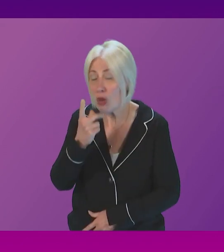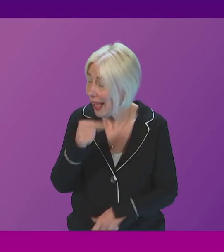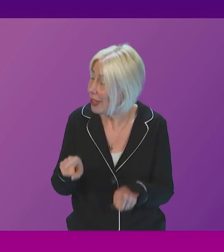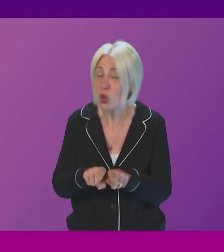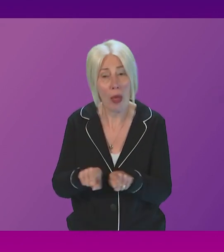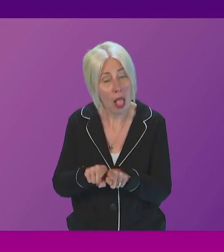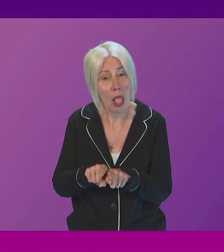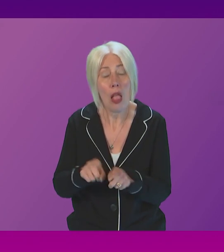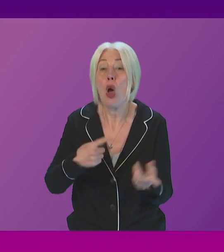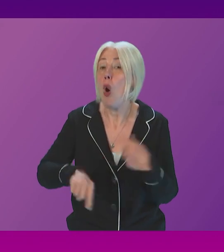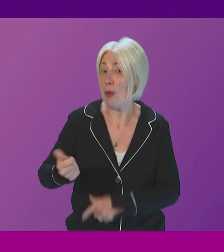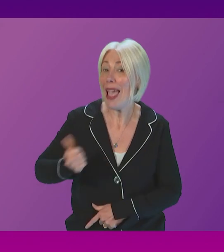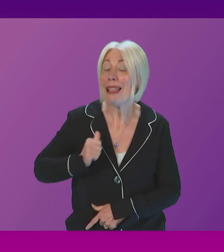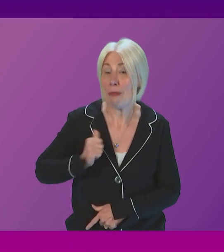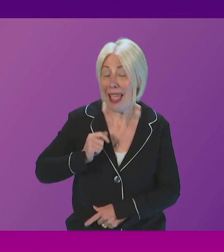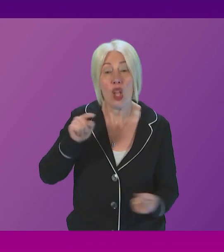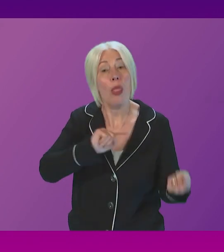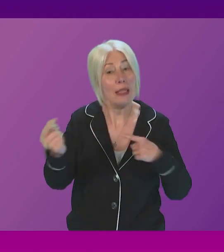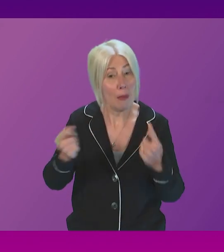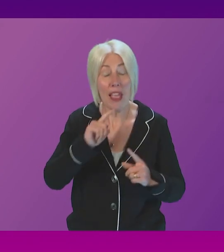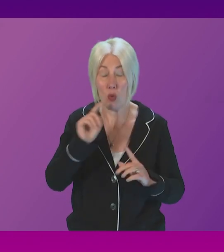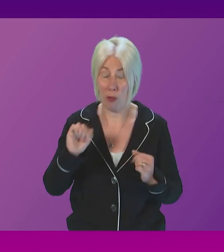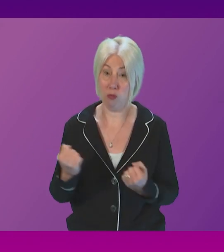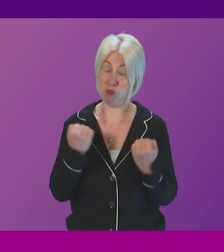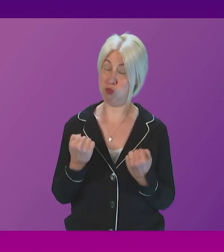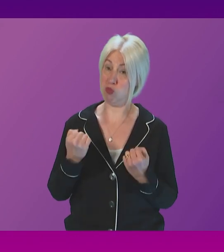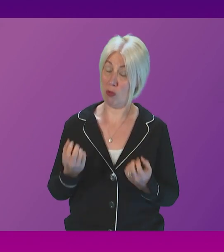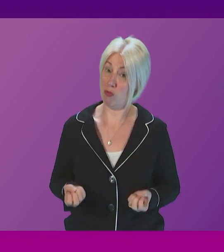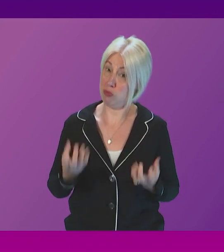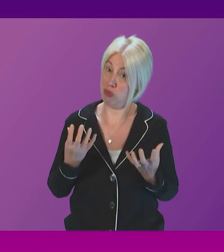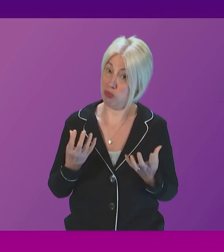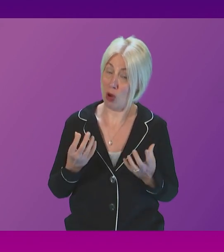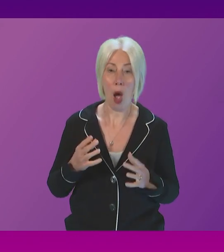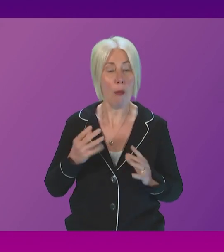We expect that debate will, at times, be robust. We wish it to be as free flowing